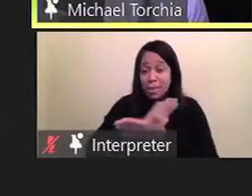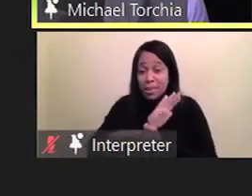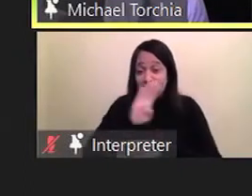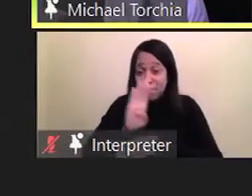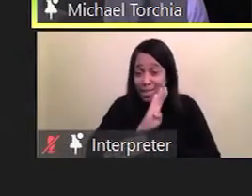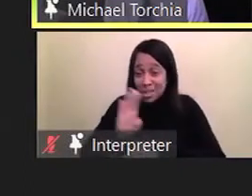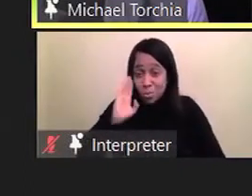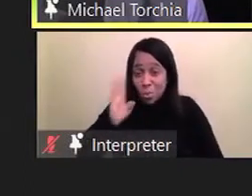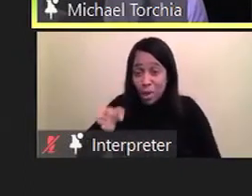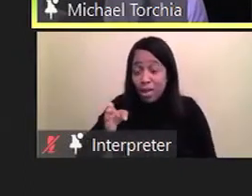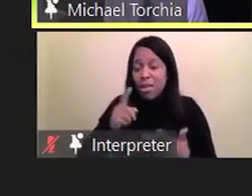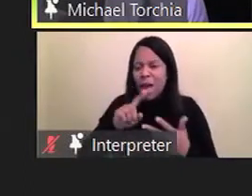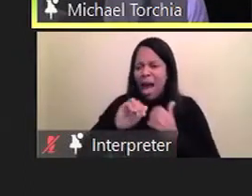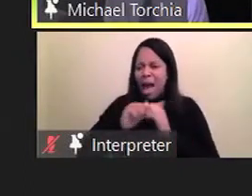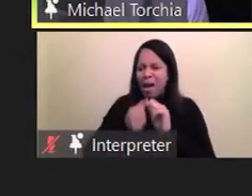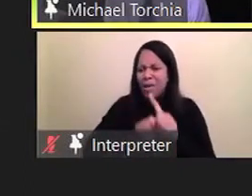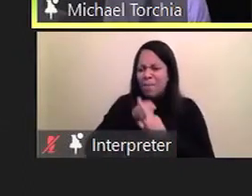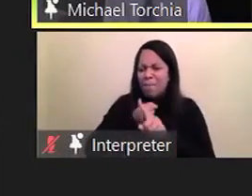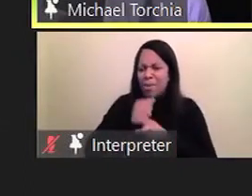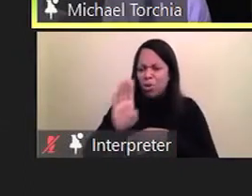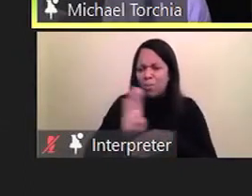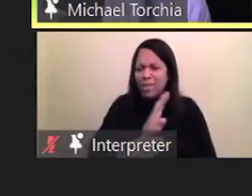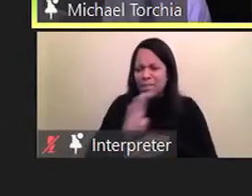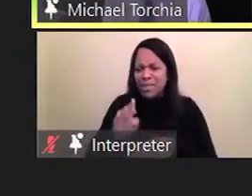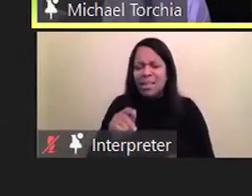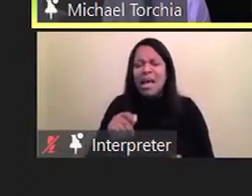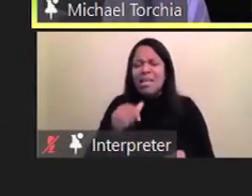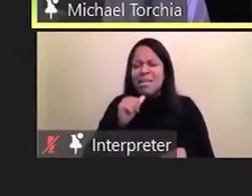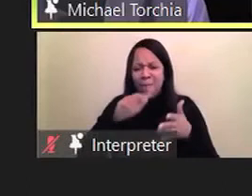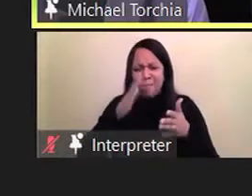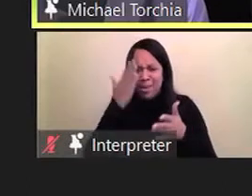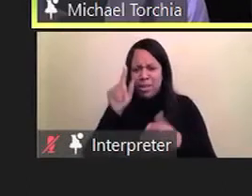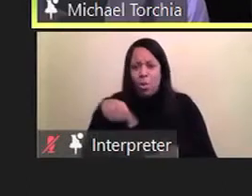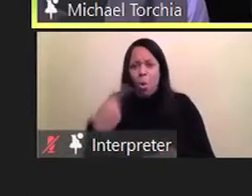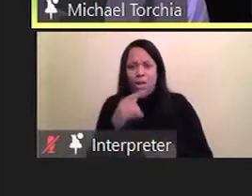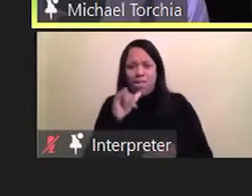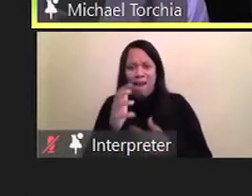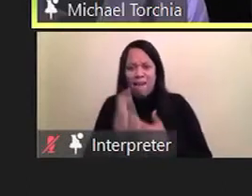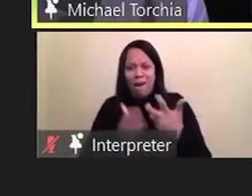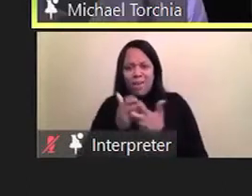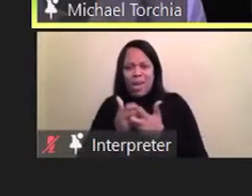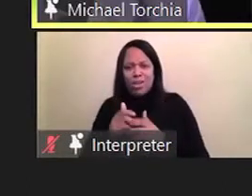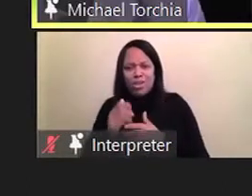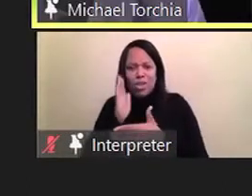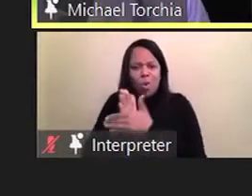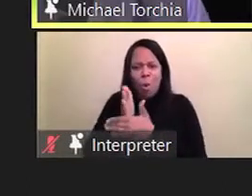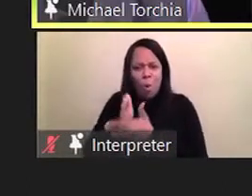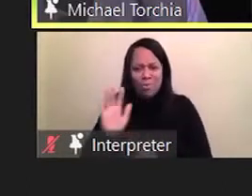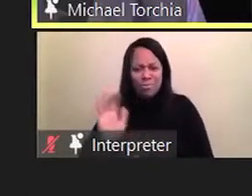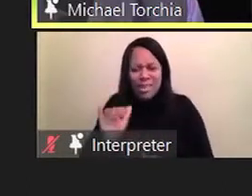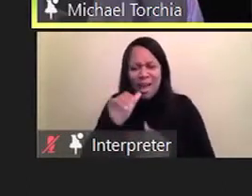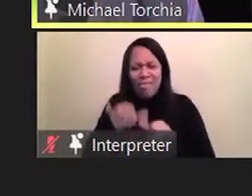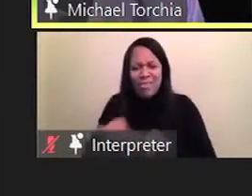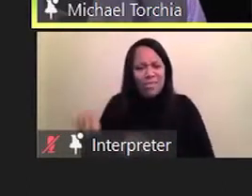in a significant way? It can't just be annoying. That's not the standard. What's the type of operation?